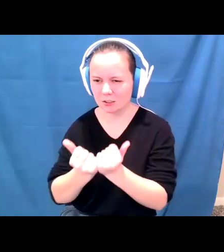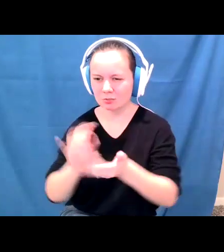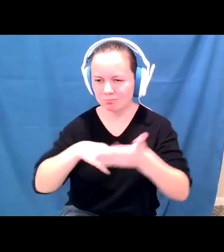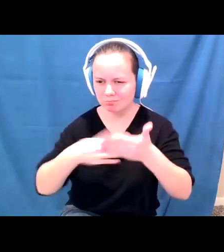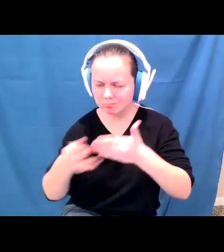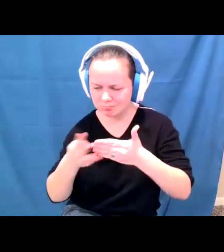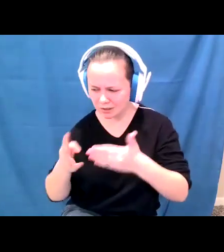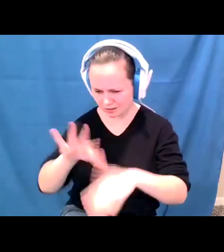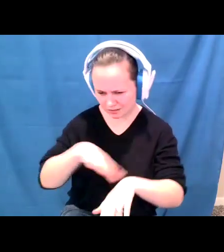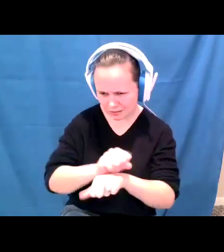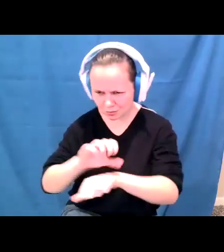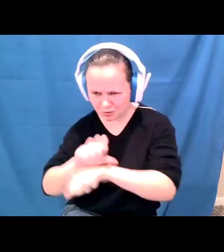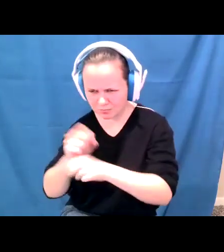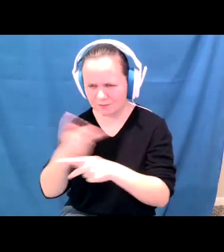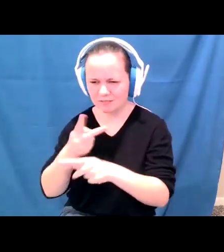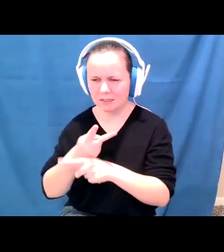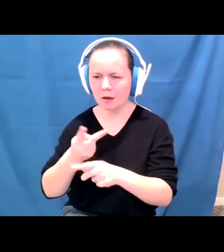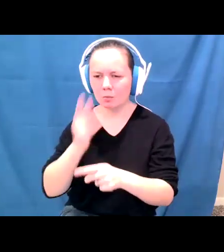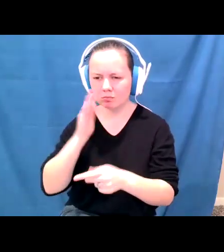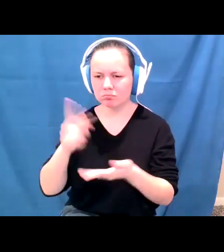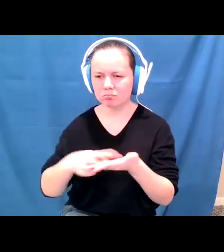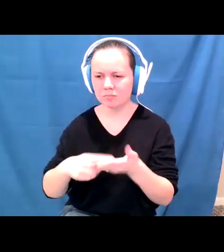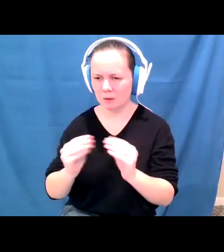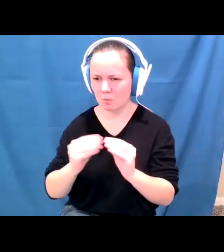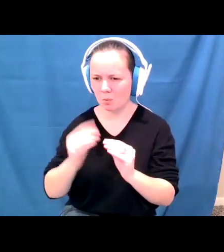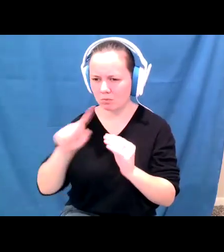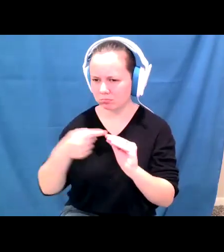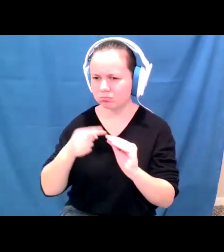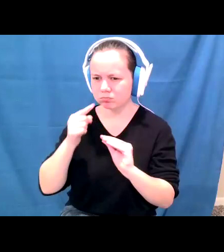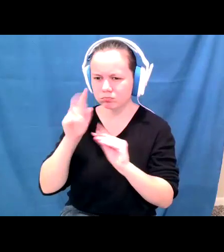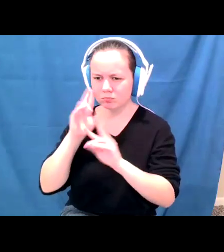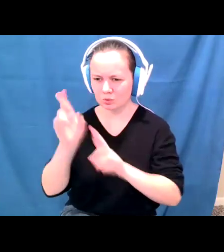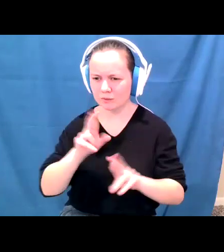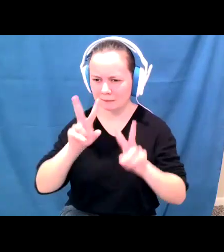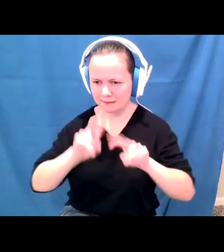And I'll talk about more with the branding assessment aspect later on.